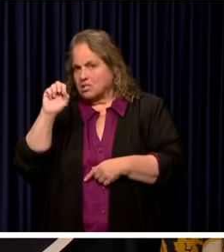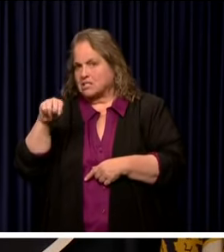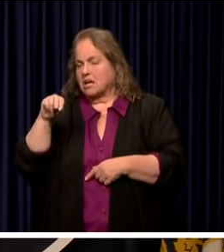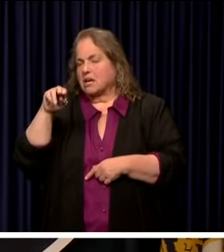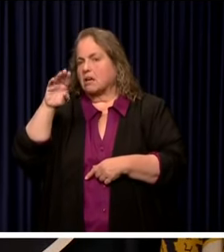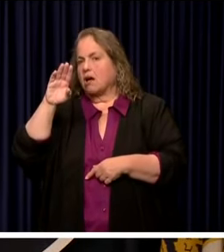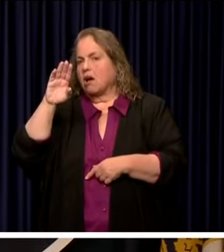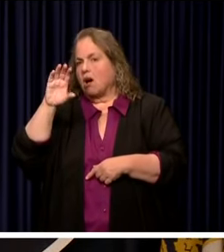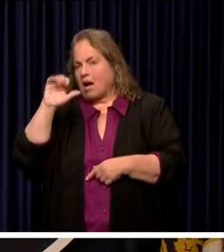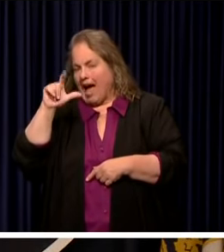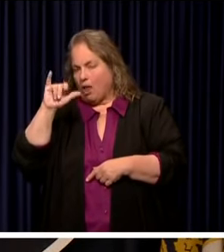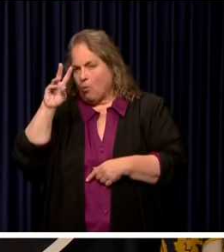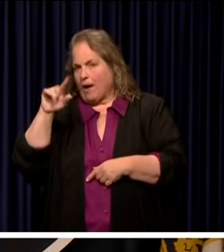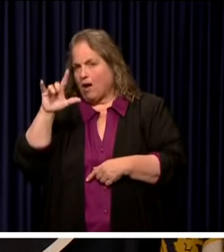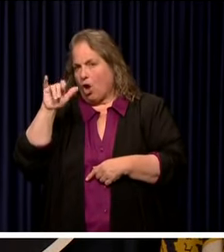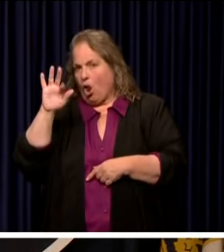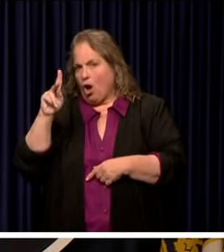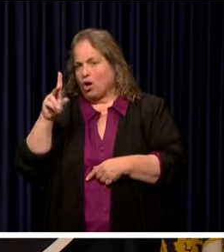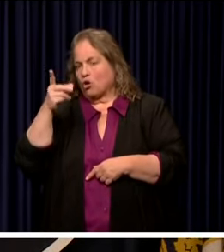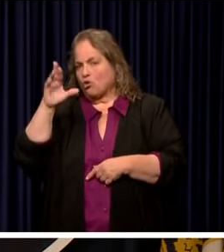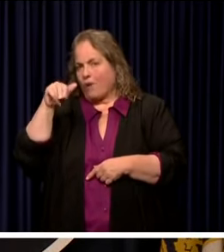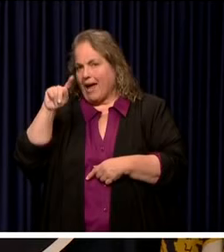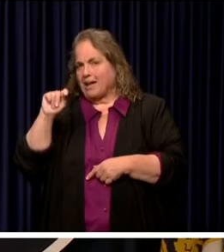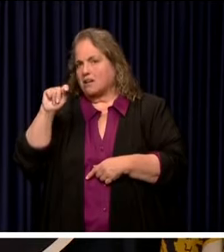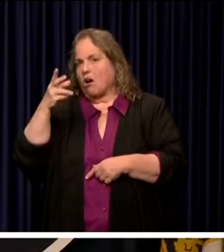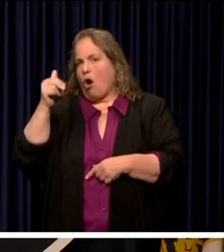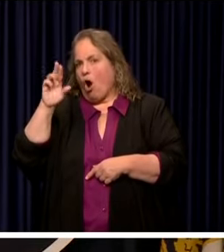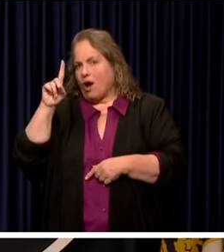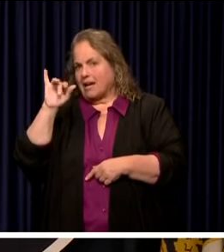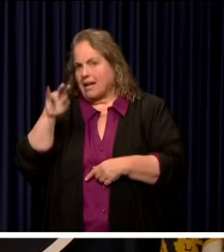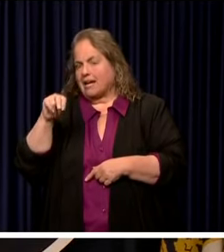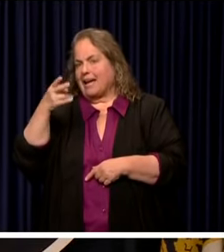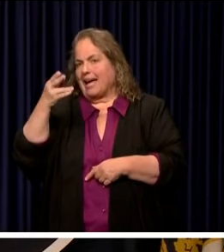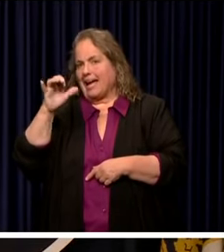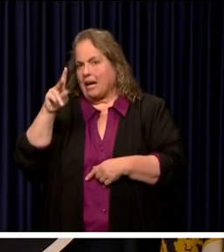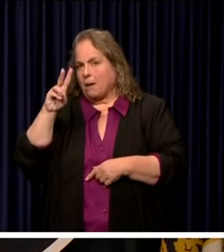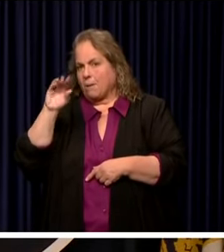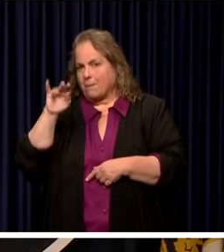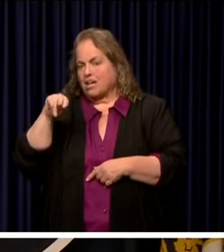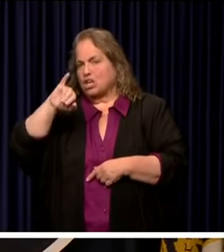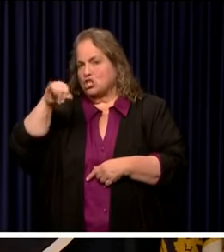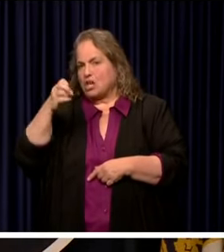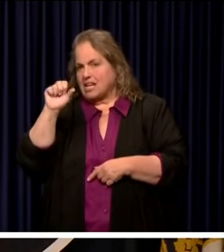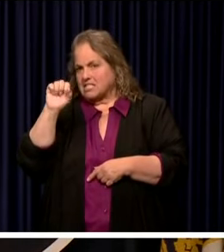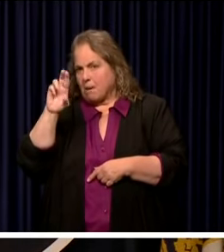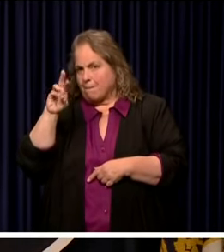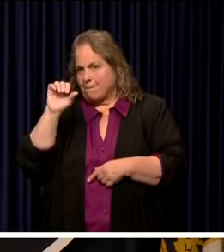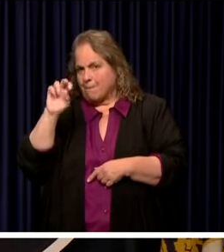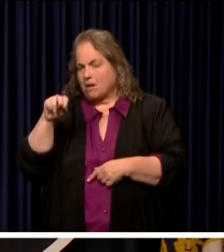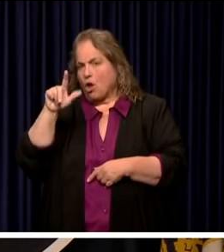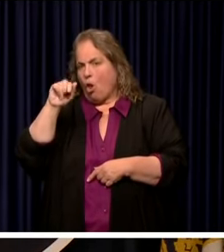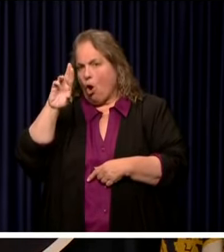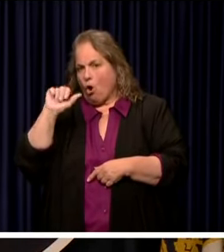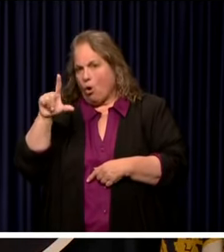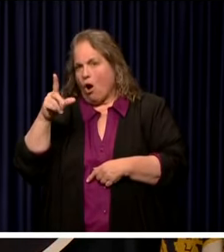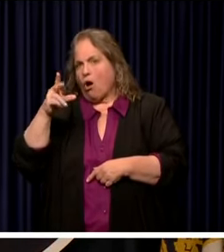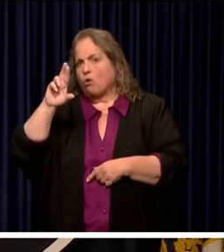17 IS A HARD NUMBER TO TAKE. WE KNEW THAT THERE WOULD BE DAYS WHERE THERE WERE SIGNIFICANT